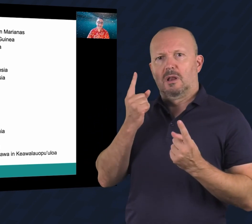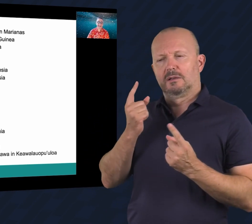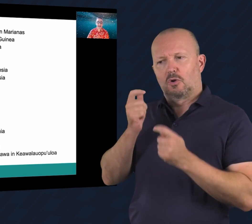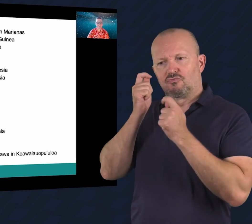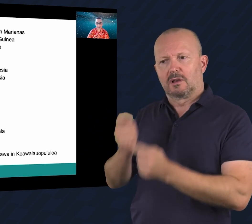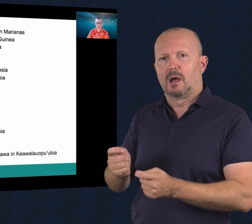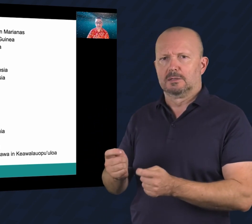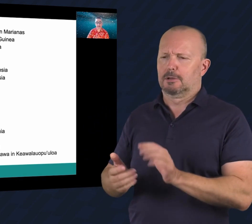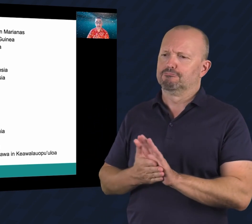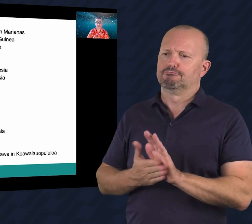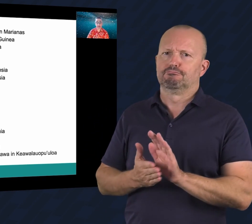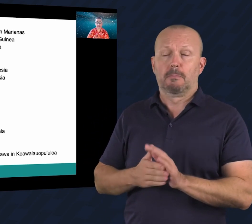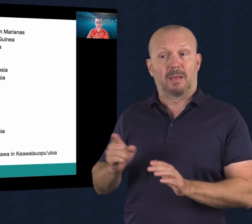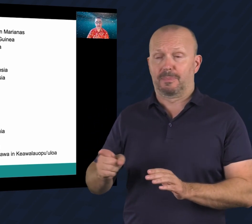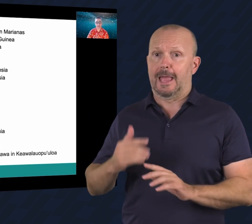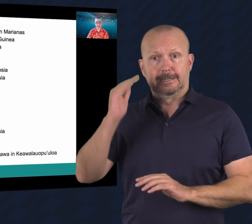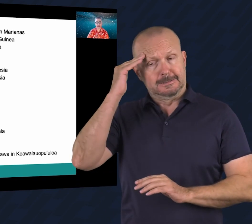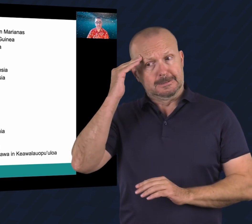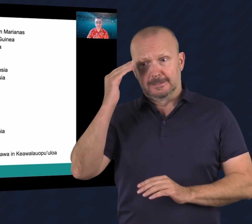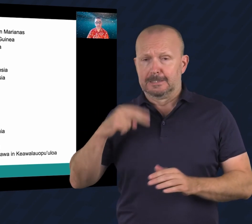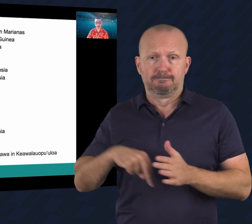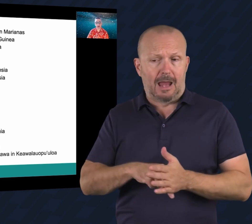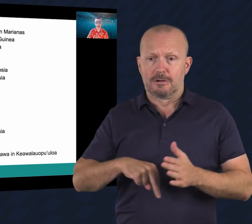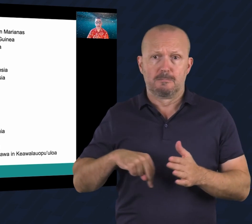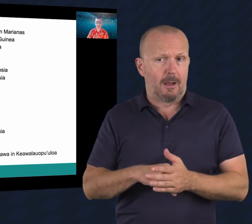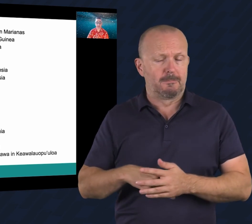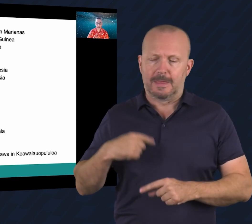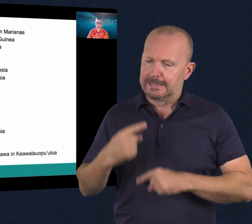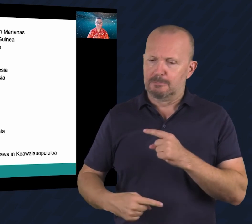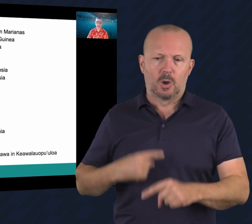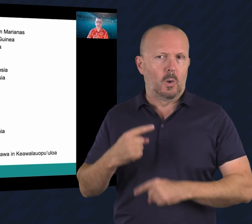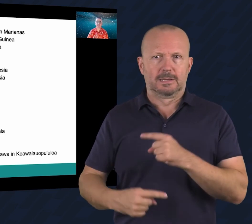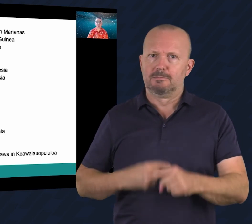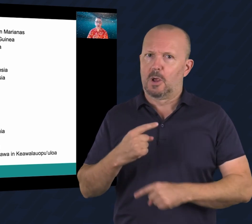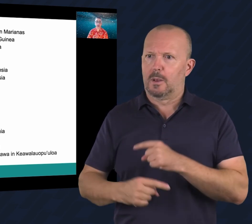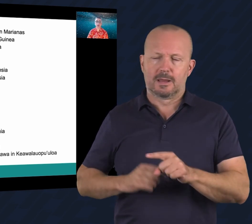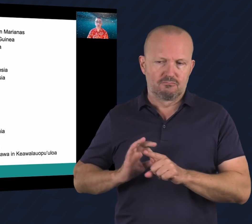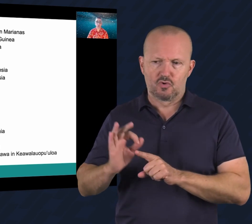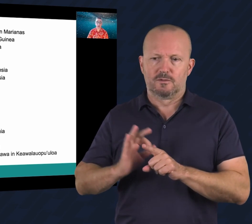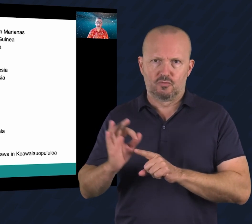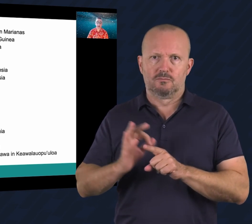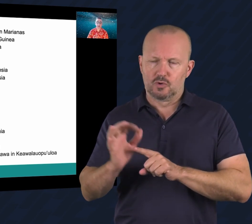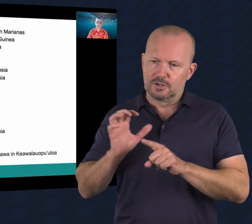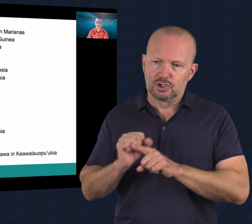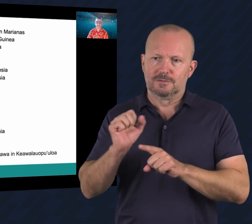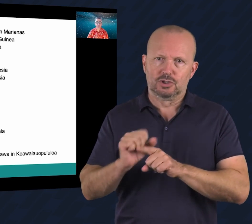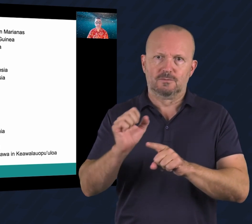nevertheless, nevertheless, they persist. And it has been a daily privilege to shine a light on the work that they do.